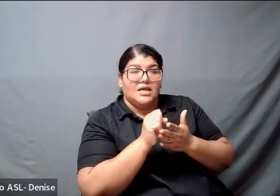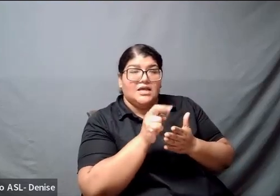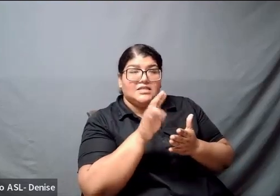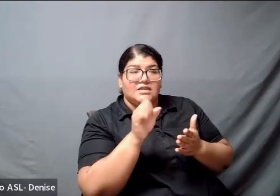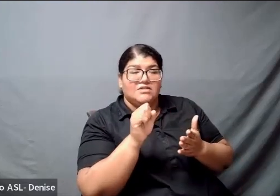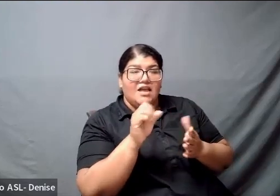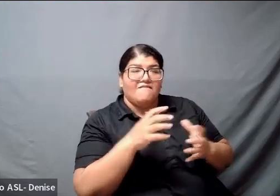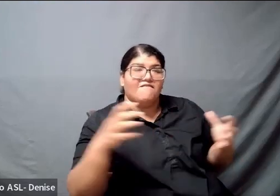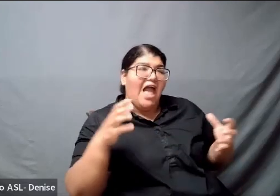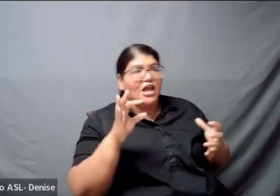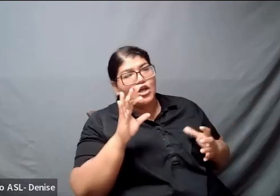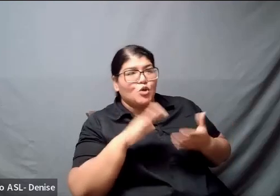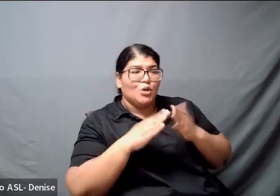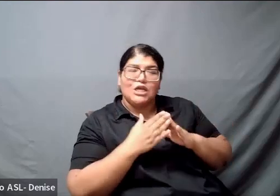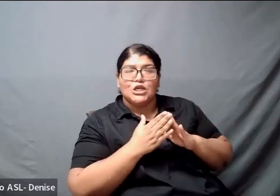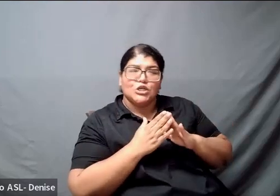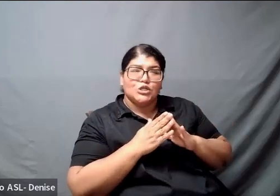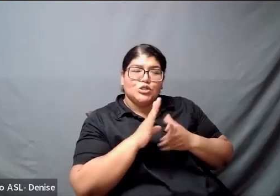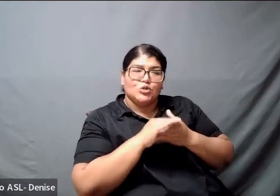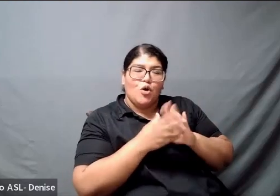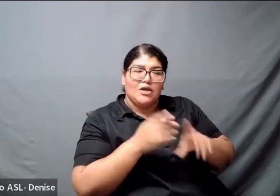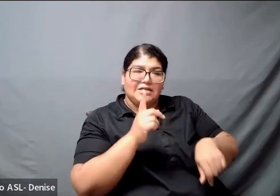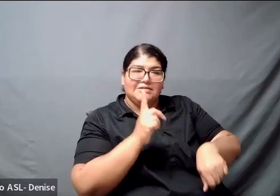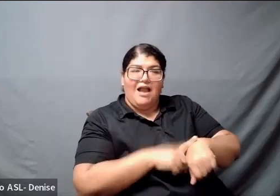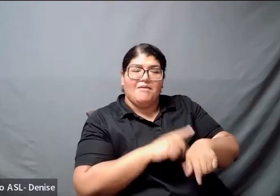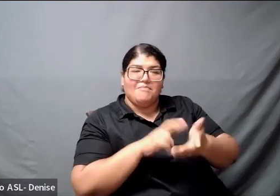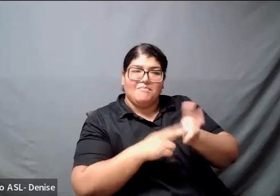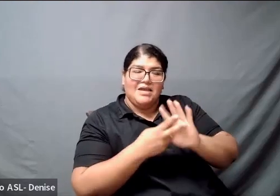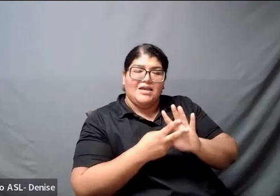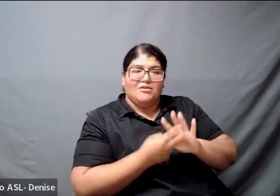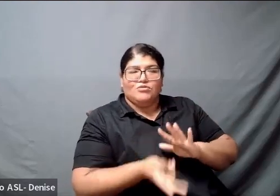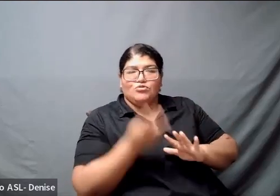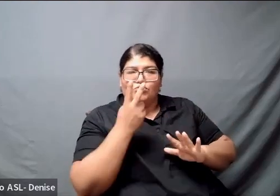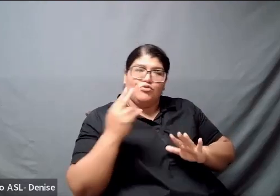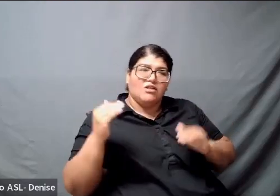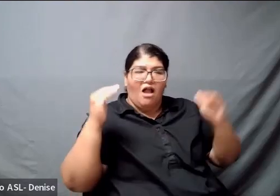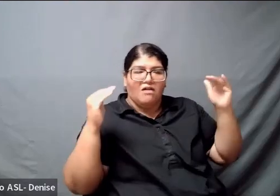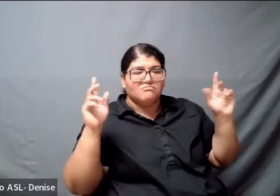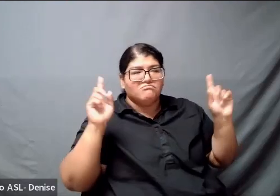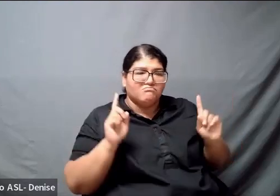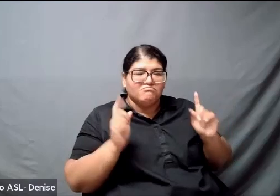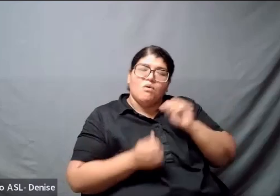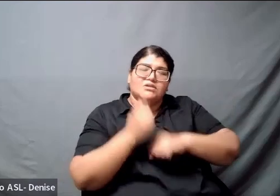which is reading two grownups. Most of our audience usually is, but with the kid friendly video version.